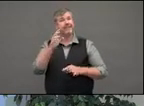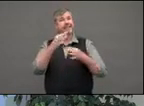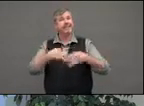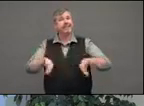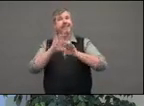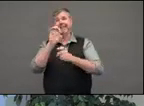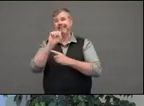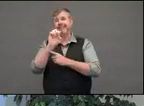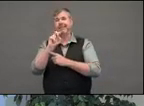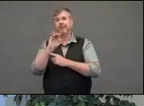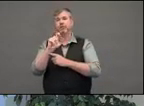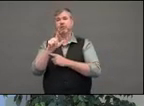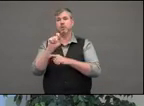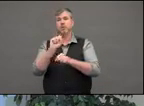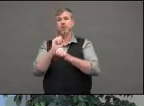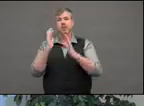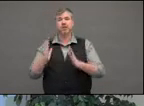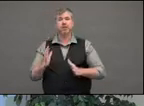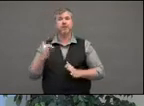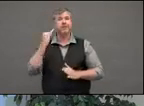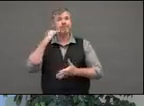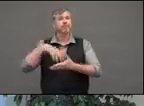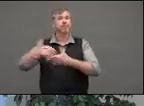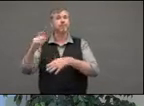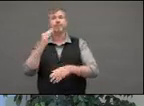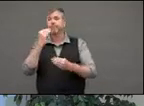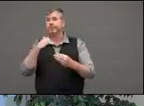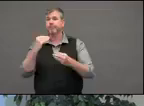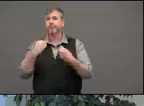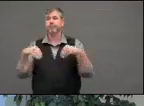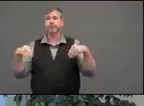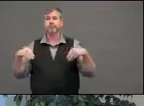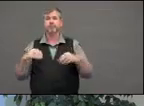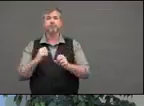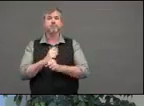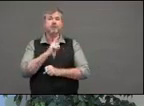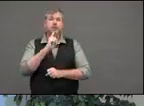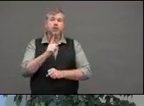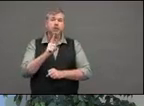that you also go get tested um if you have insurance